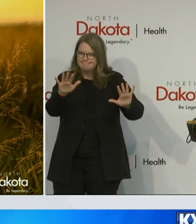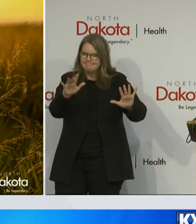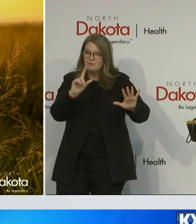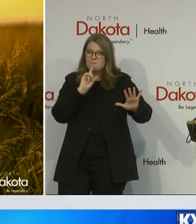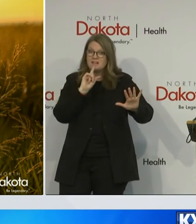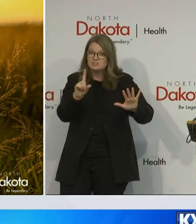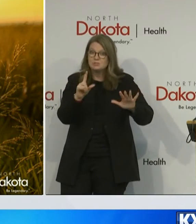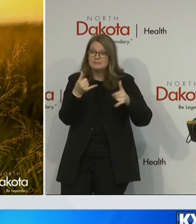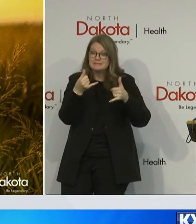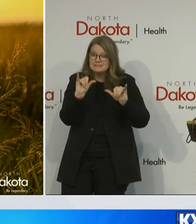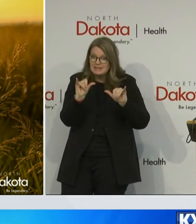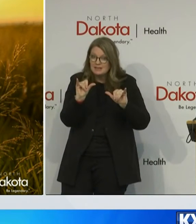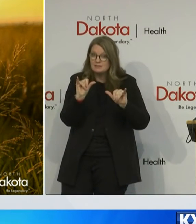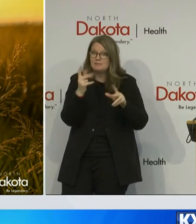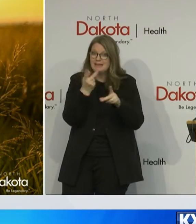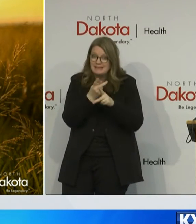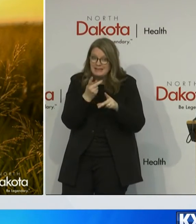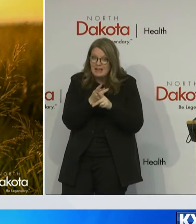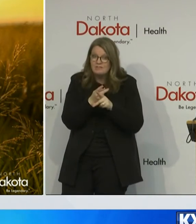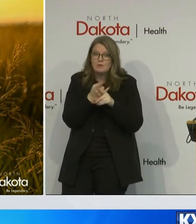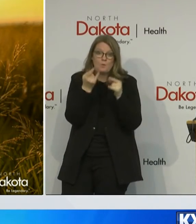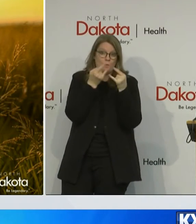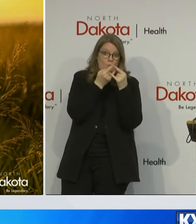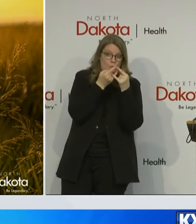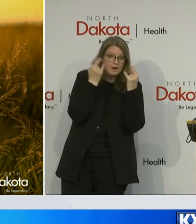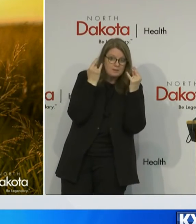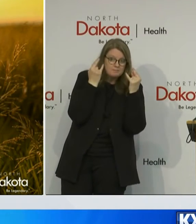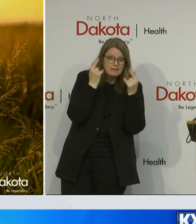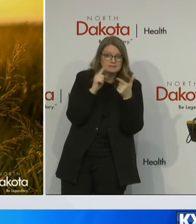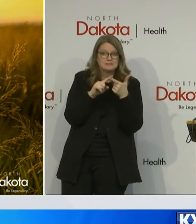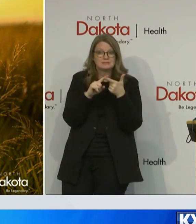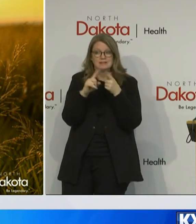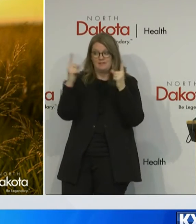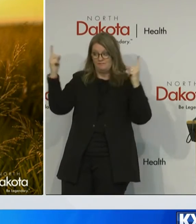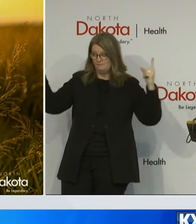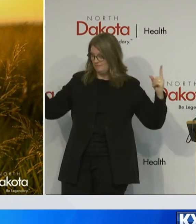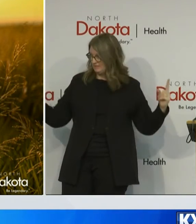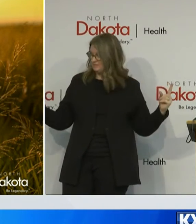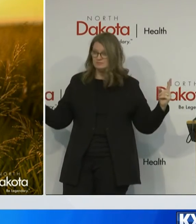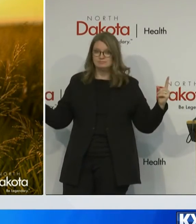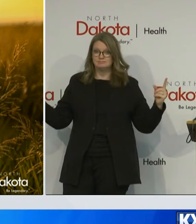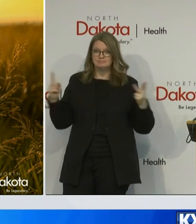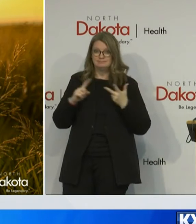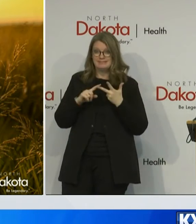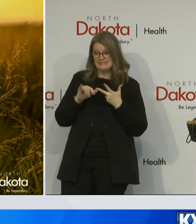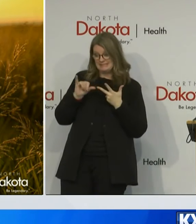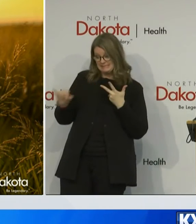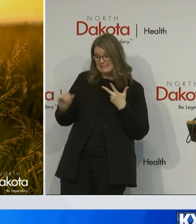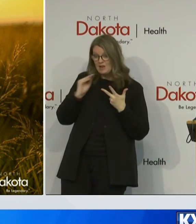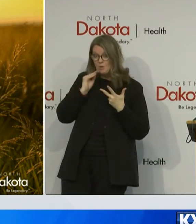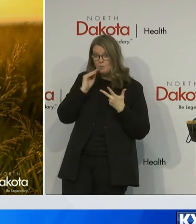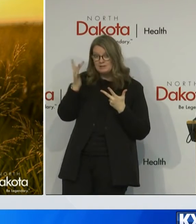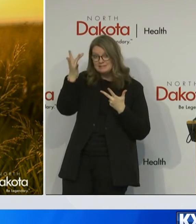WE CAN DO FURTHER TESTING. AGAIN, I WANT TO REMIND VARIANTS ARE CIRCULATING AROUND THE US IT'S VERY IMPORTANT TO MAKE SURE WE CONTINUE TO